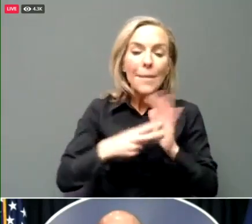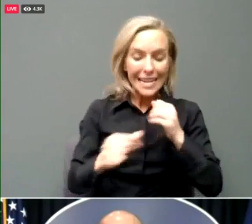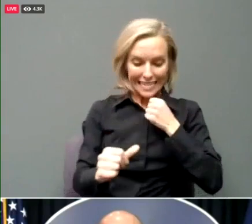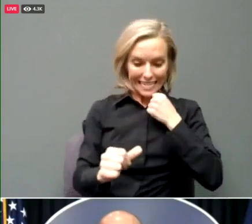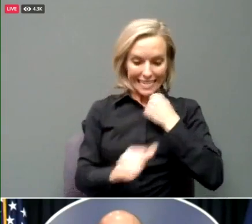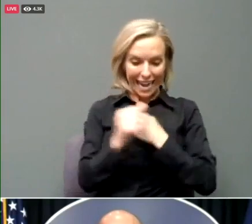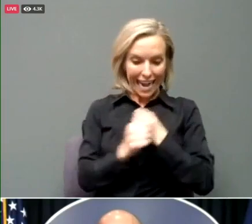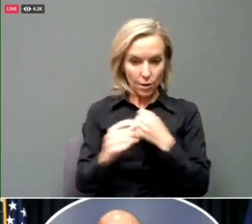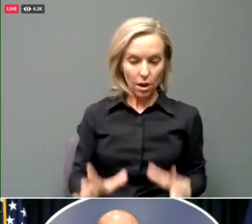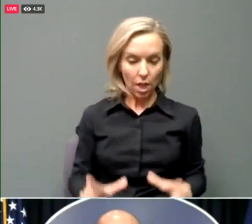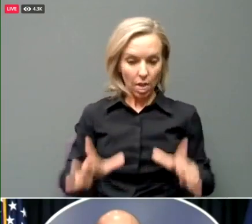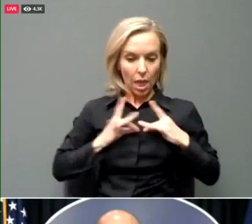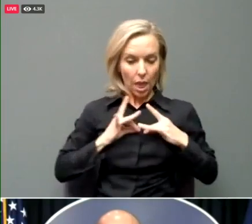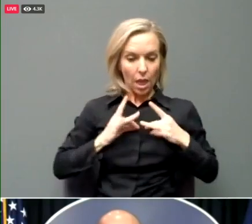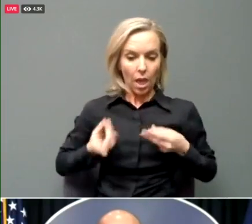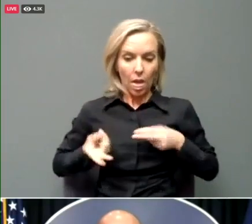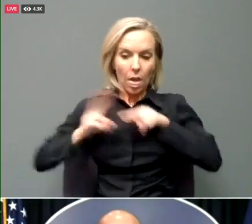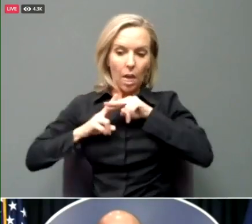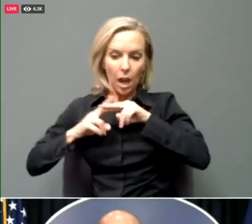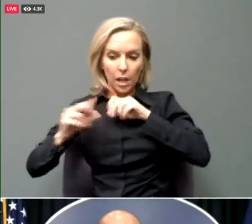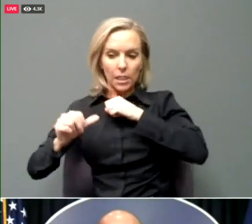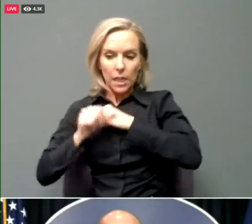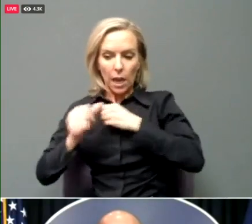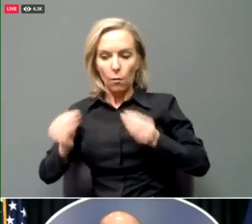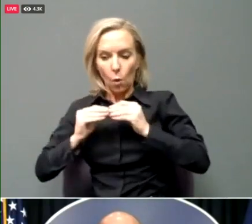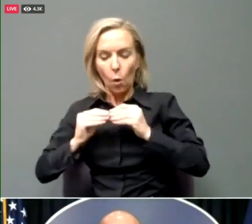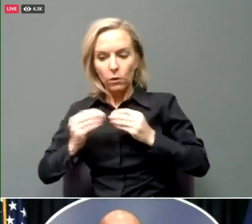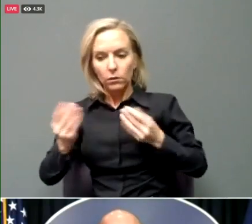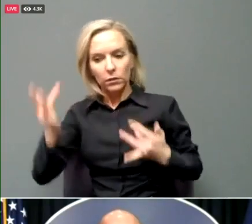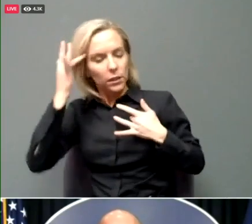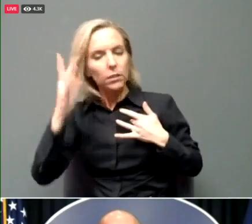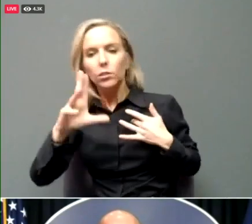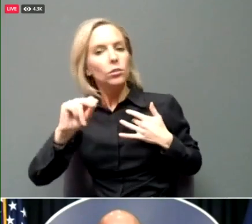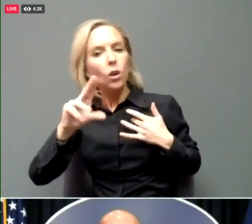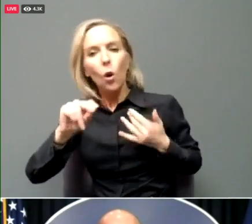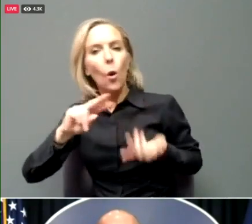it than the previous version of the virus, But since more people can get it